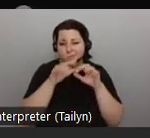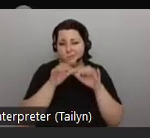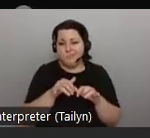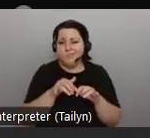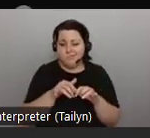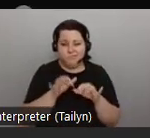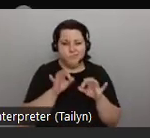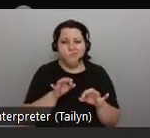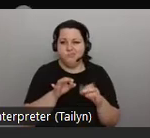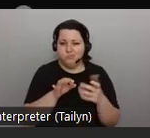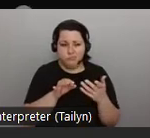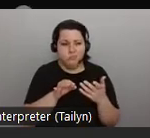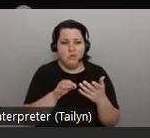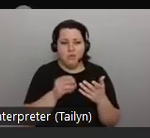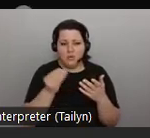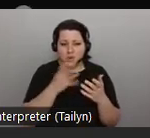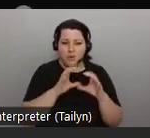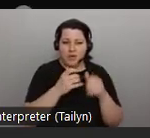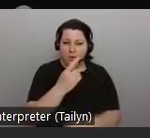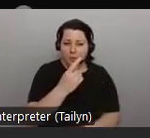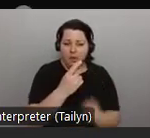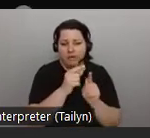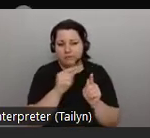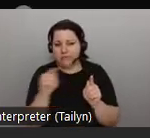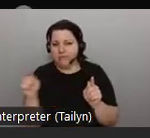So sometimes writing out a quick summary is